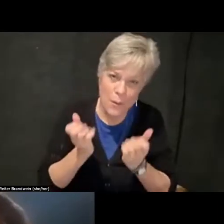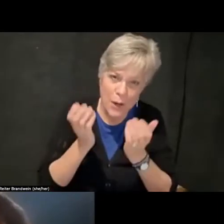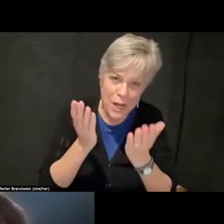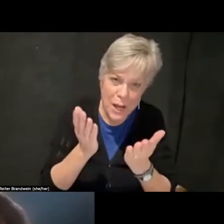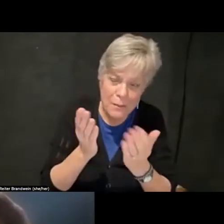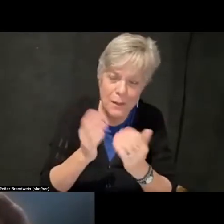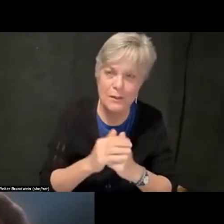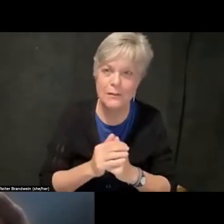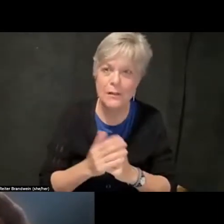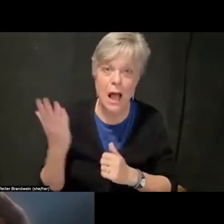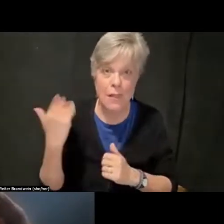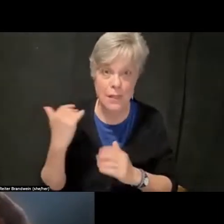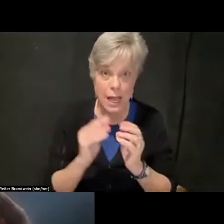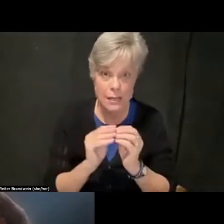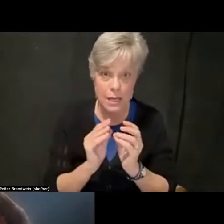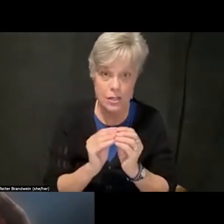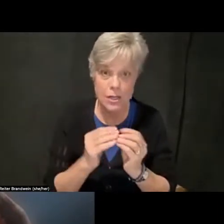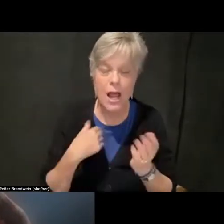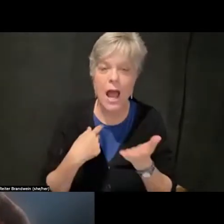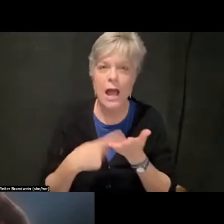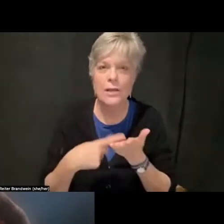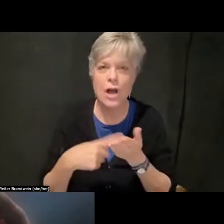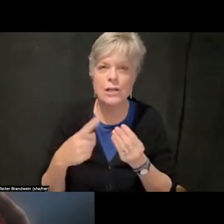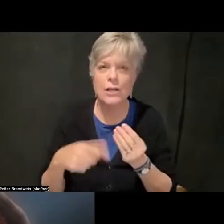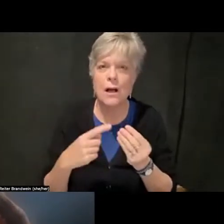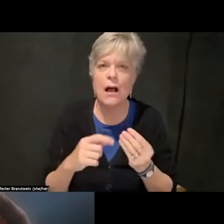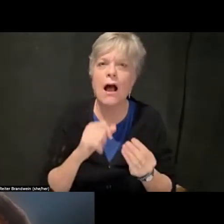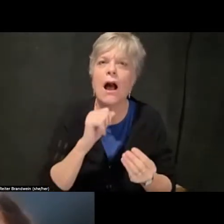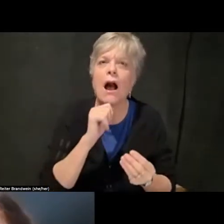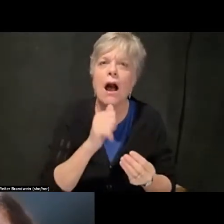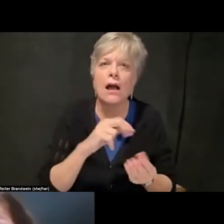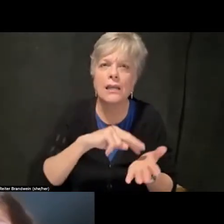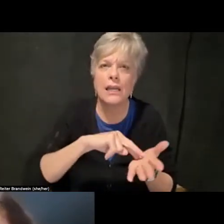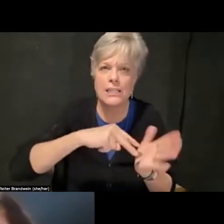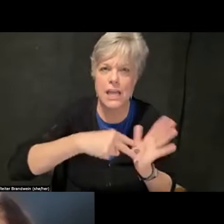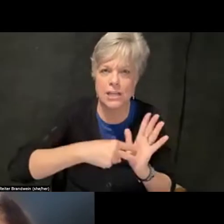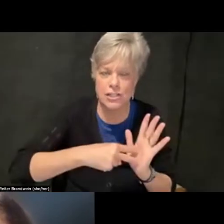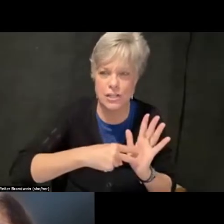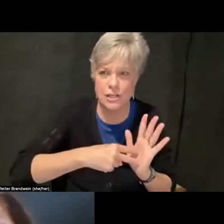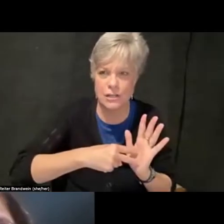at the last session I talked about the unintention and just because we had a space